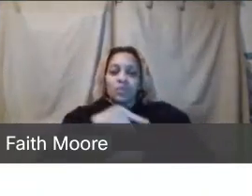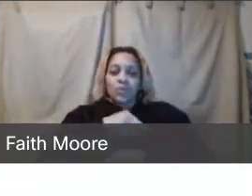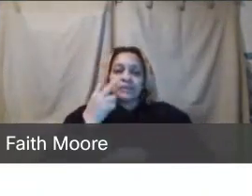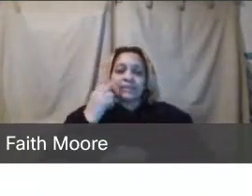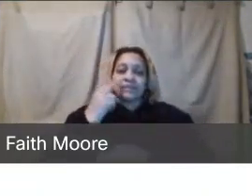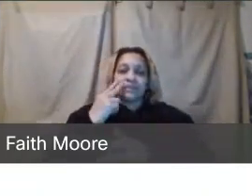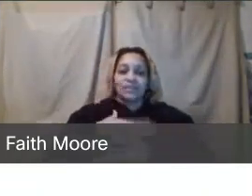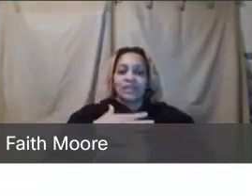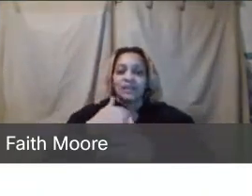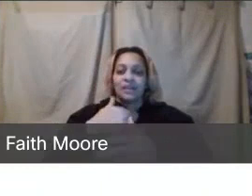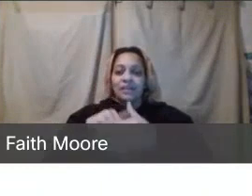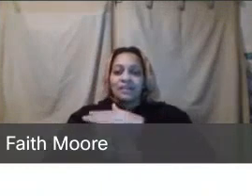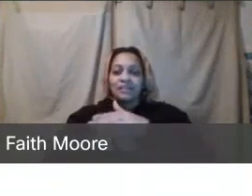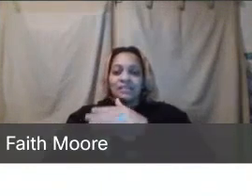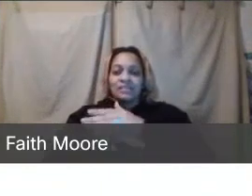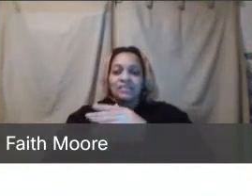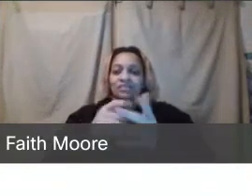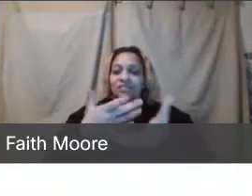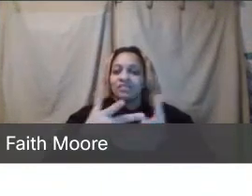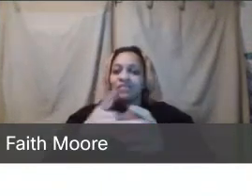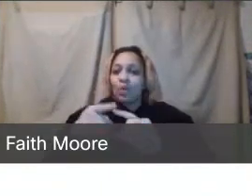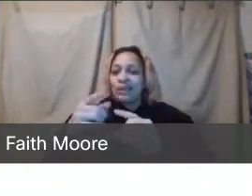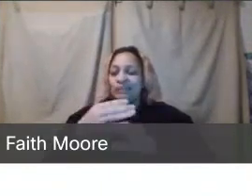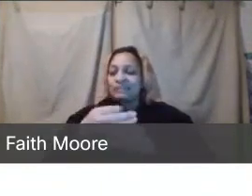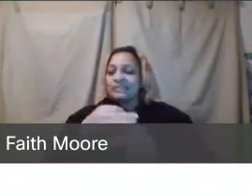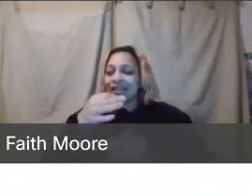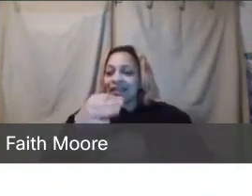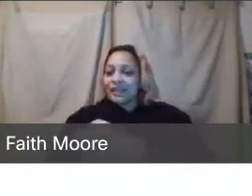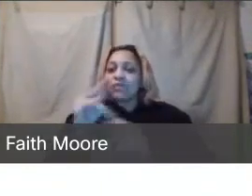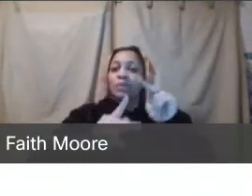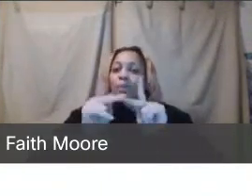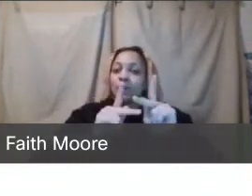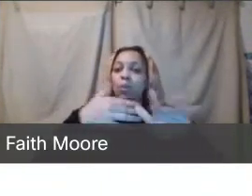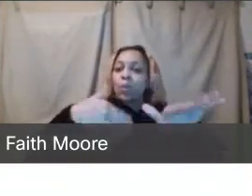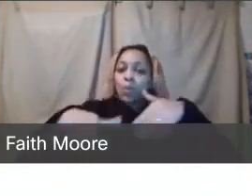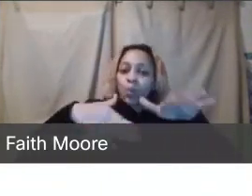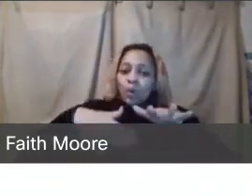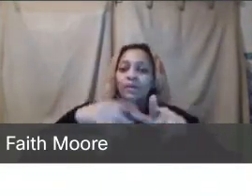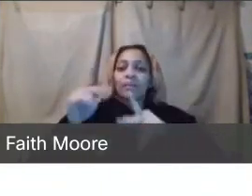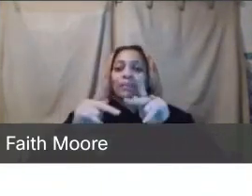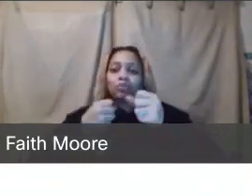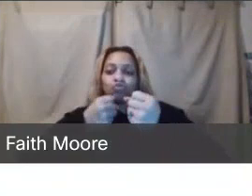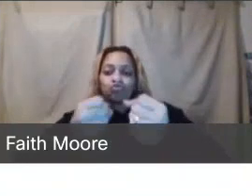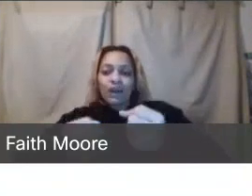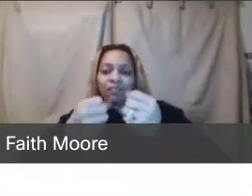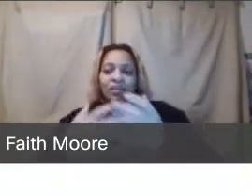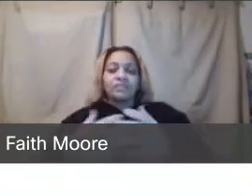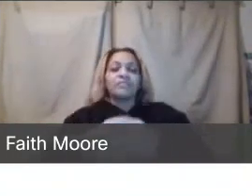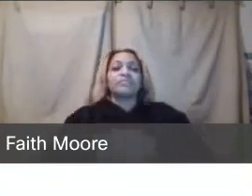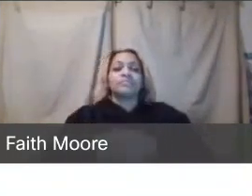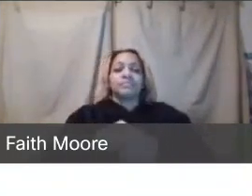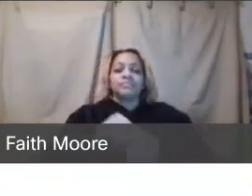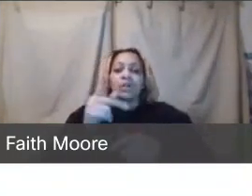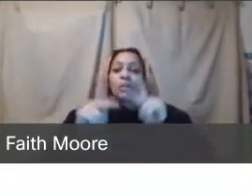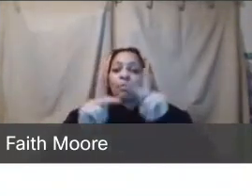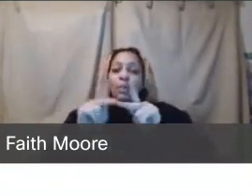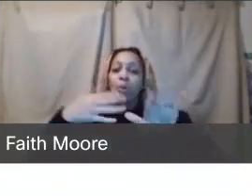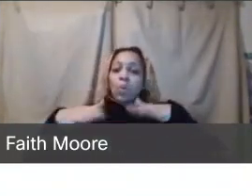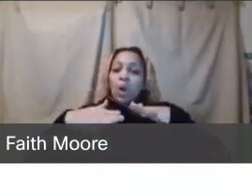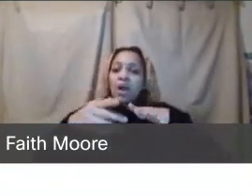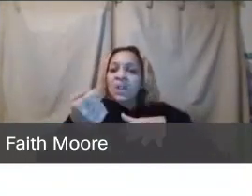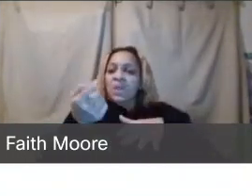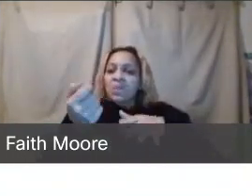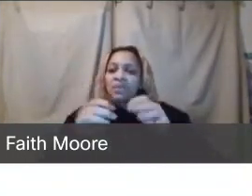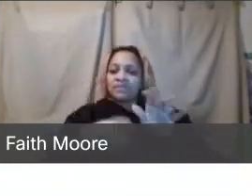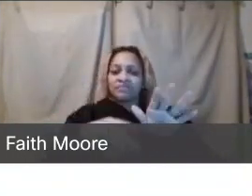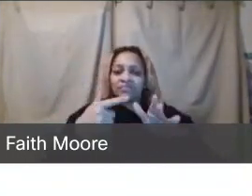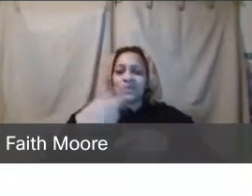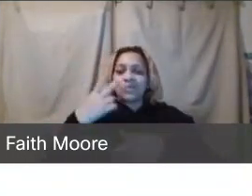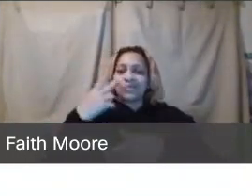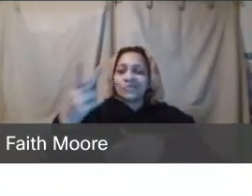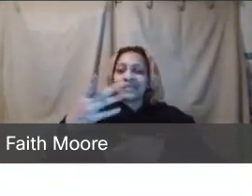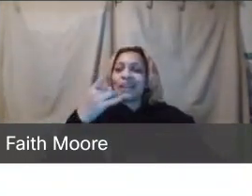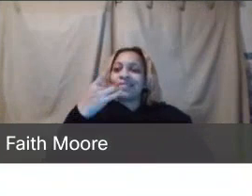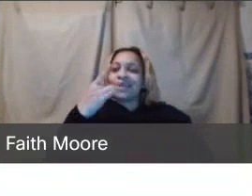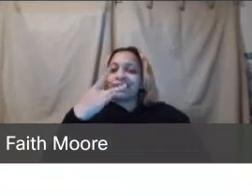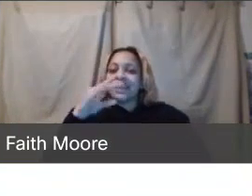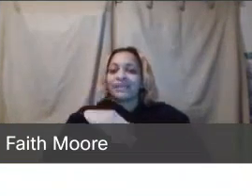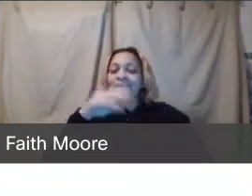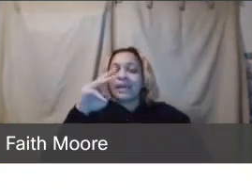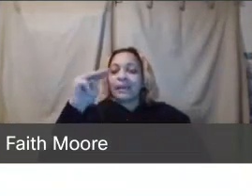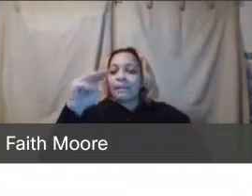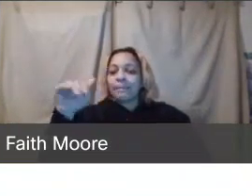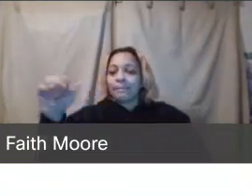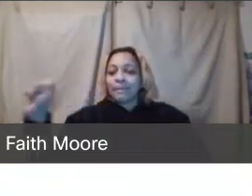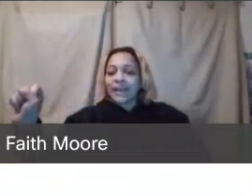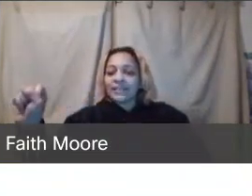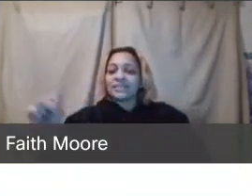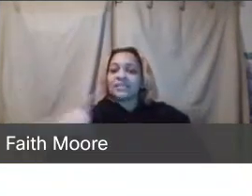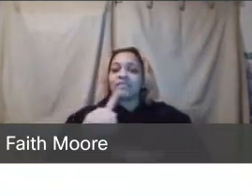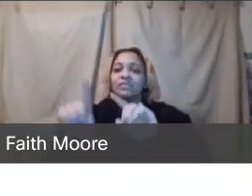And I want to elaborate on that for a little bit for the people walking and for the people I'm driving people walking will experience some lights at Madison and Jeffrey in exchange for the all pedestrian crossings signal where there would be no conflicts